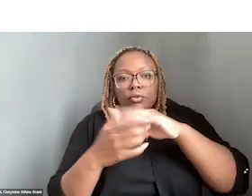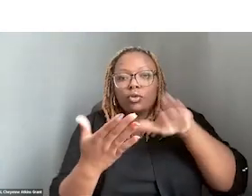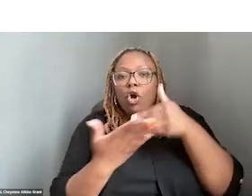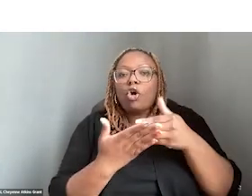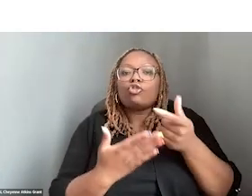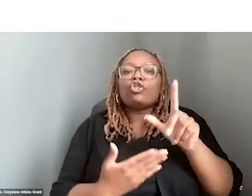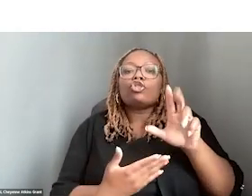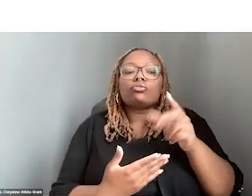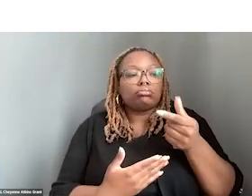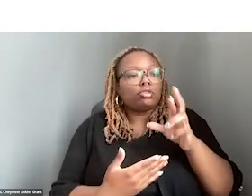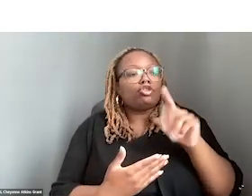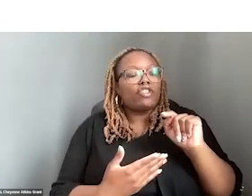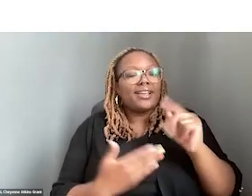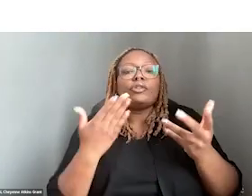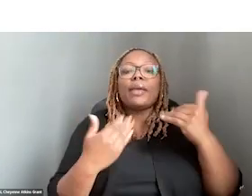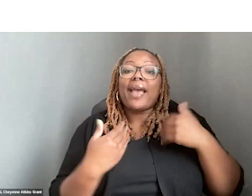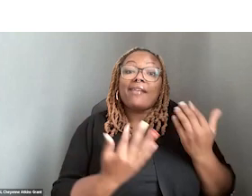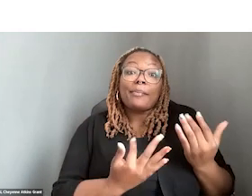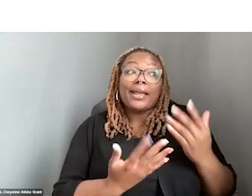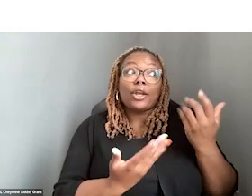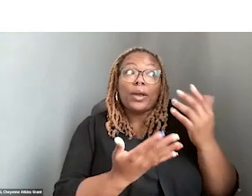that you might have pending or already awarded for you.